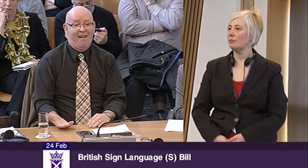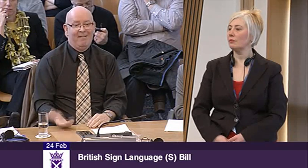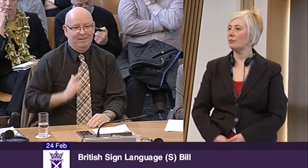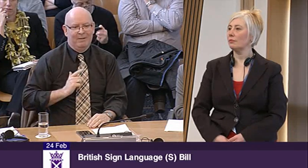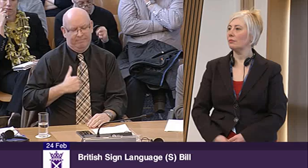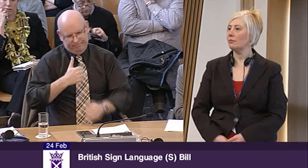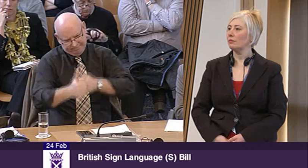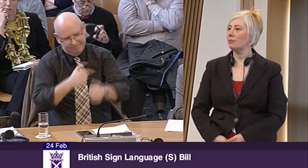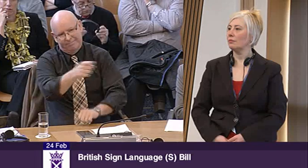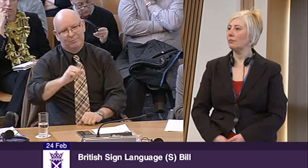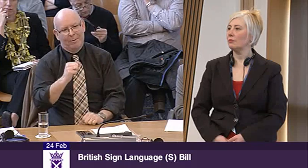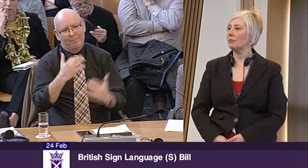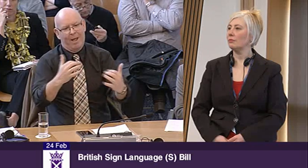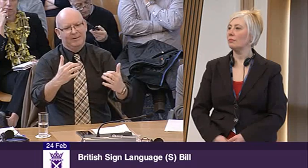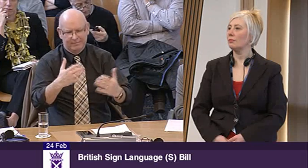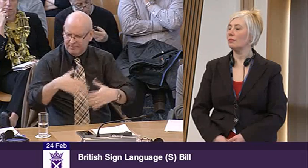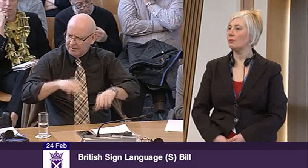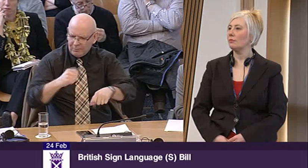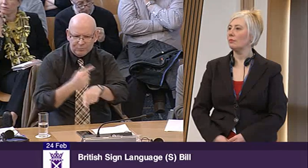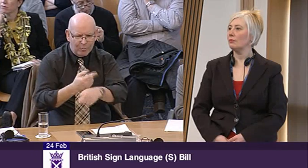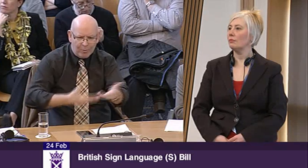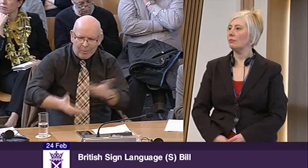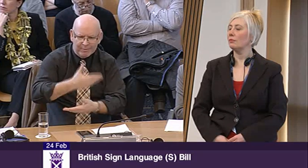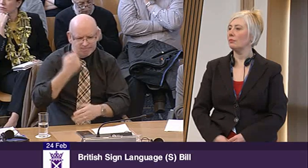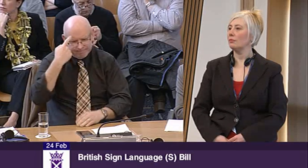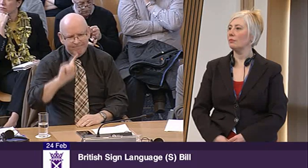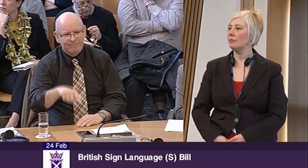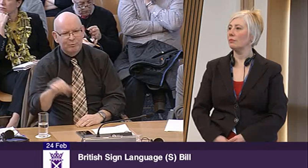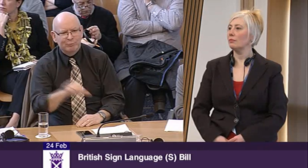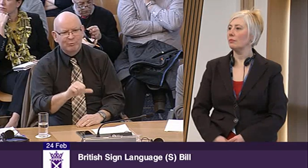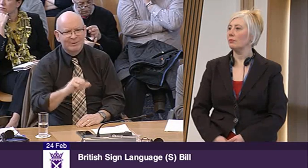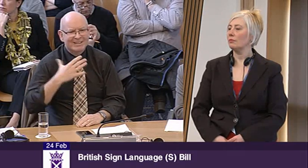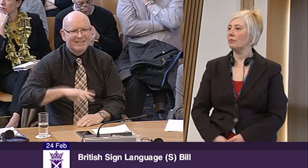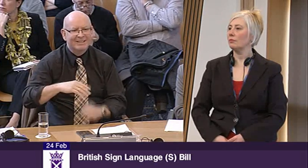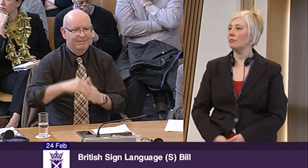panel illustrated the failures. I congratulate the Scottish Parliament on at least opening